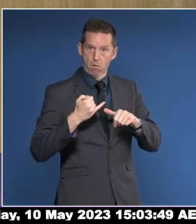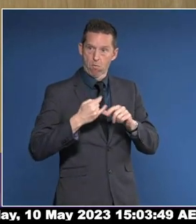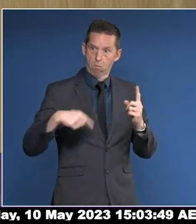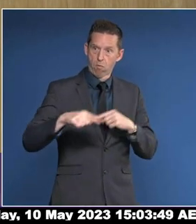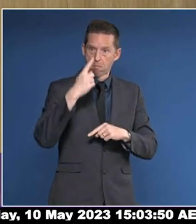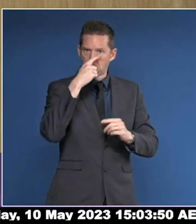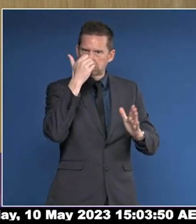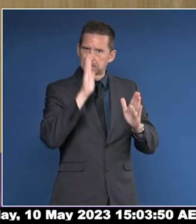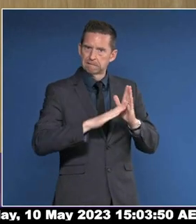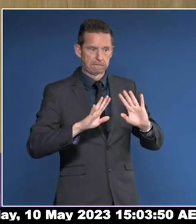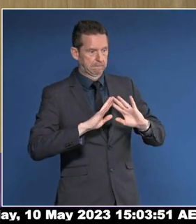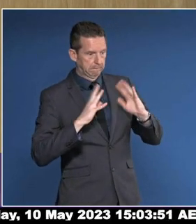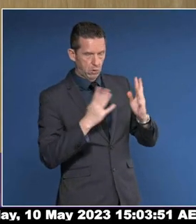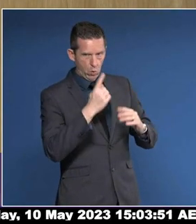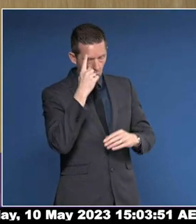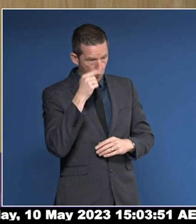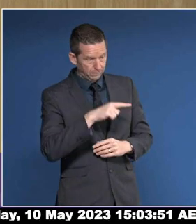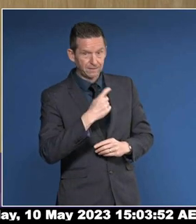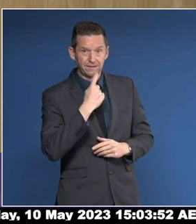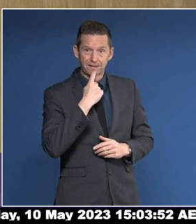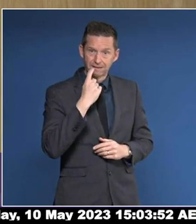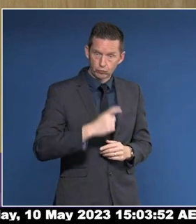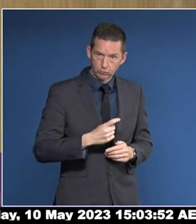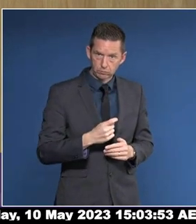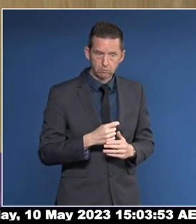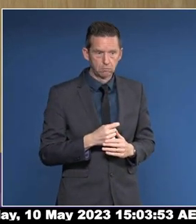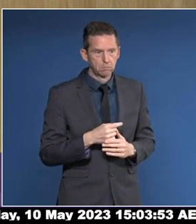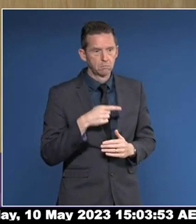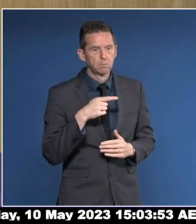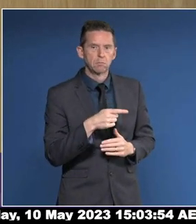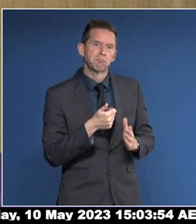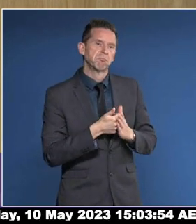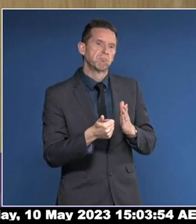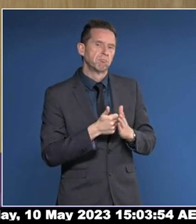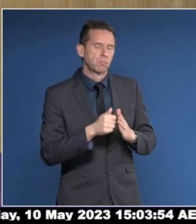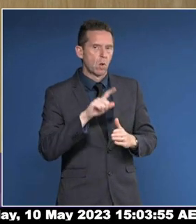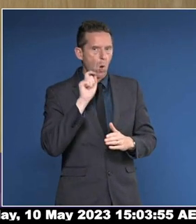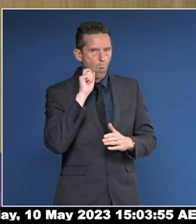SCAN meeting, they would likely be referred back to the paediatric health services and